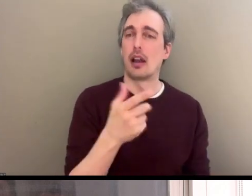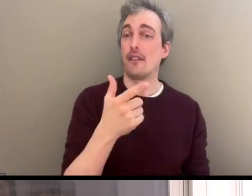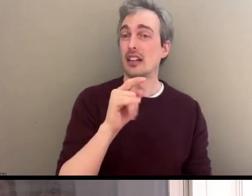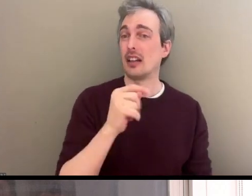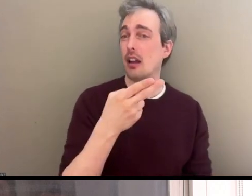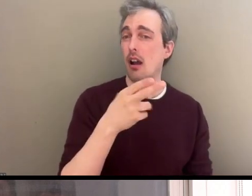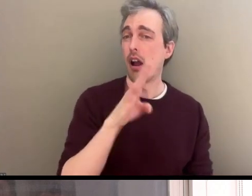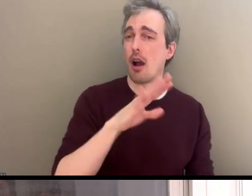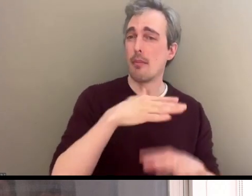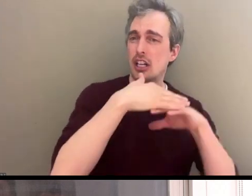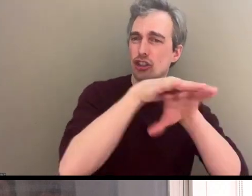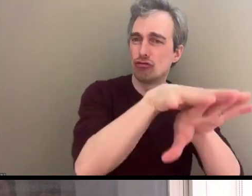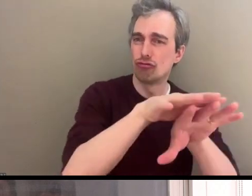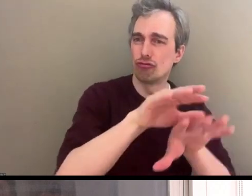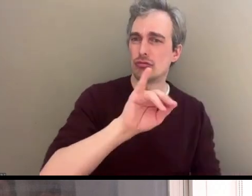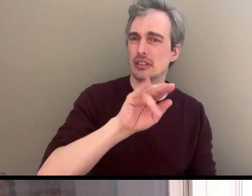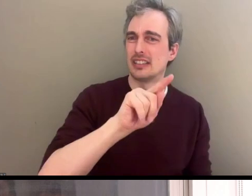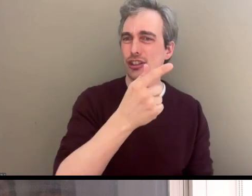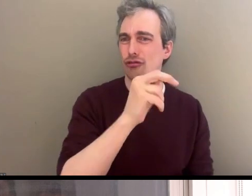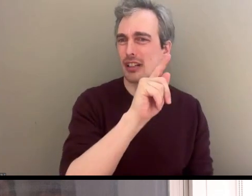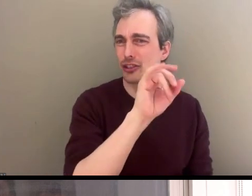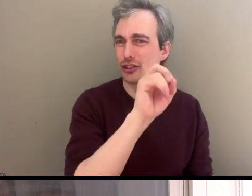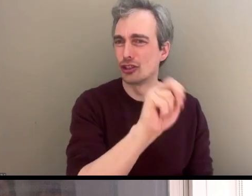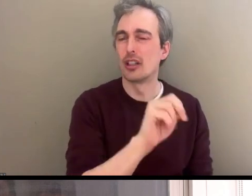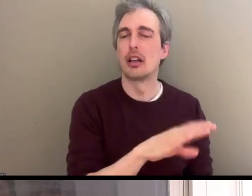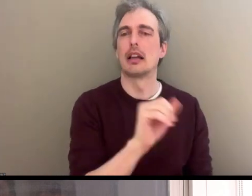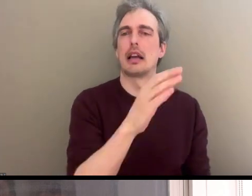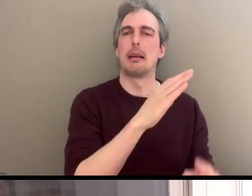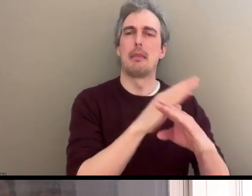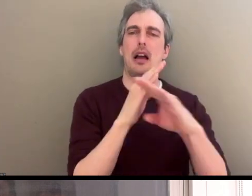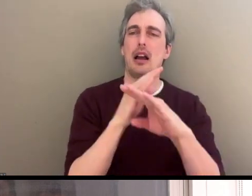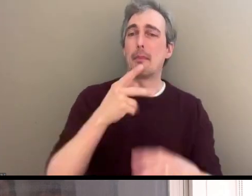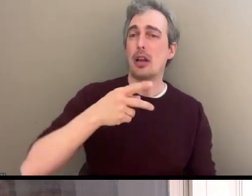And you could block PRs with new issues. You could track trends over time.